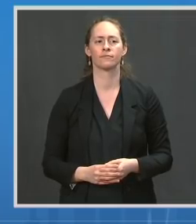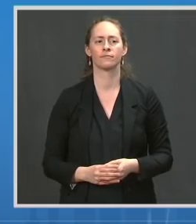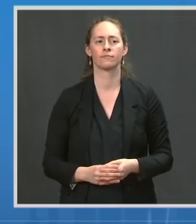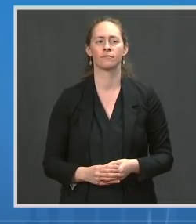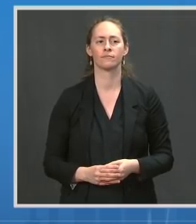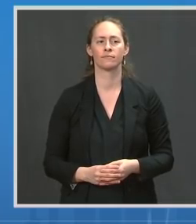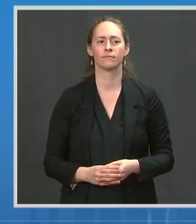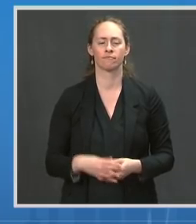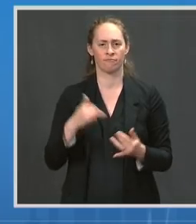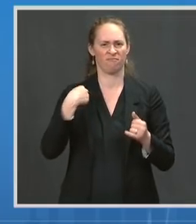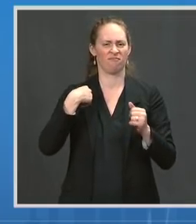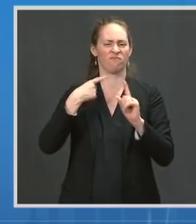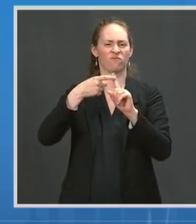The Press: Thank you for taking my question.